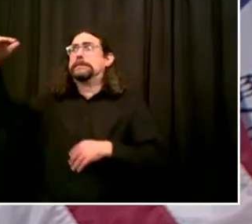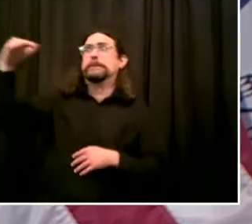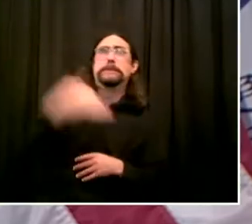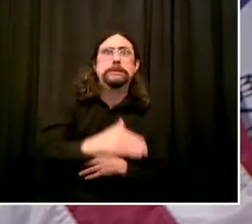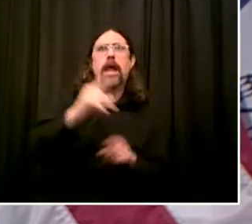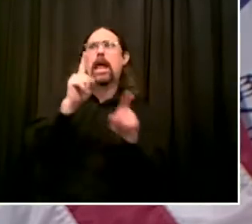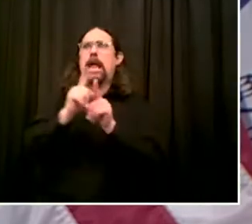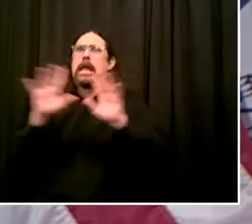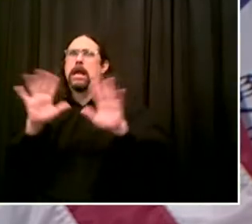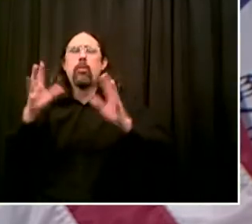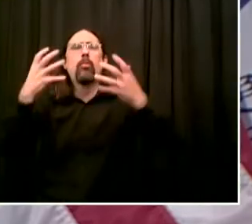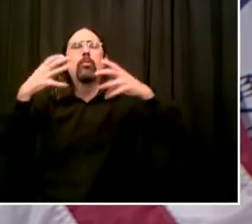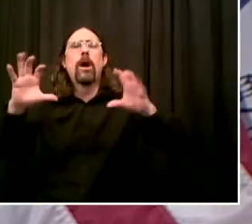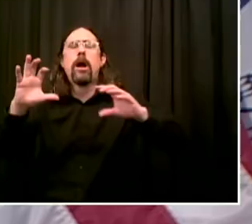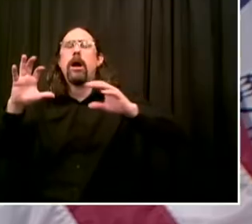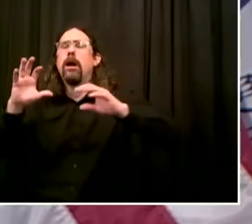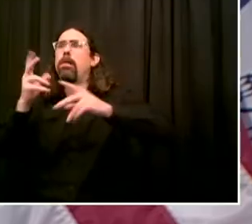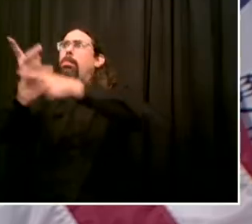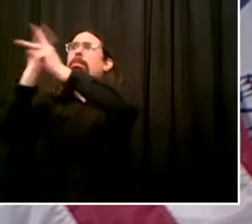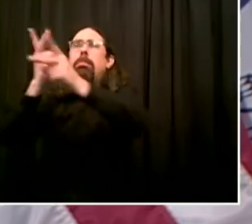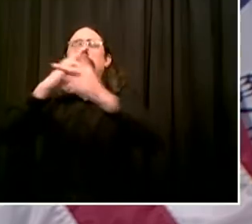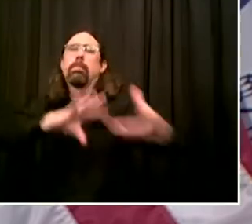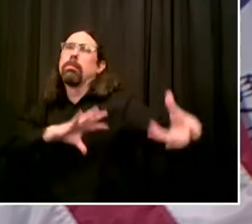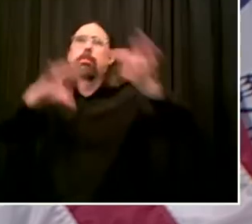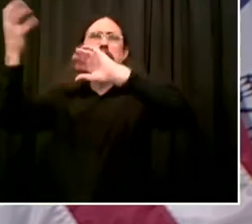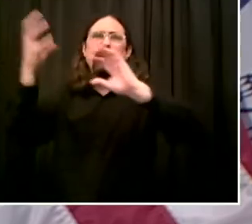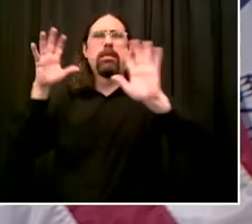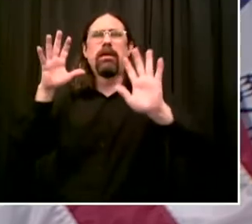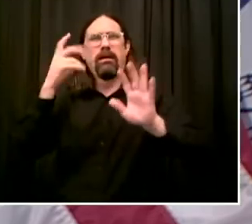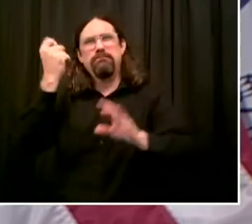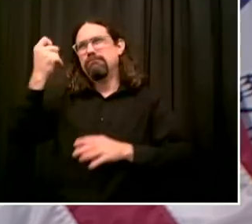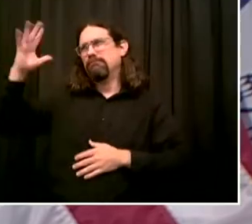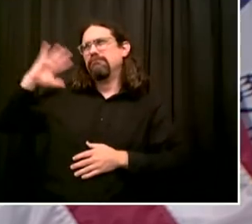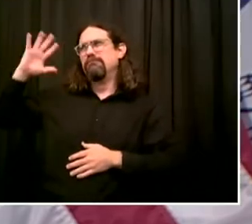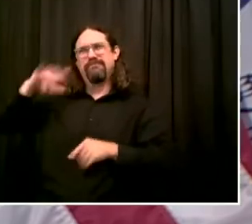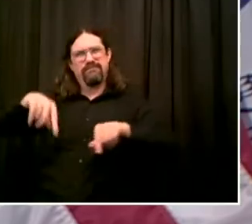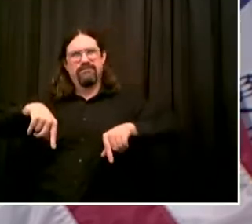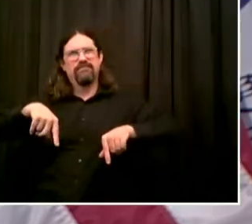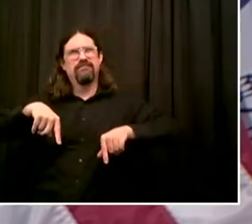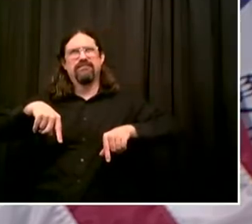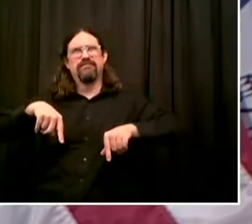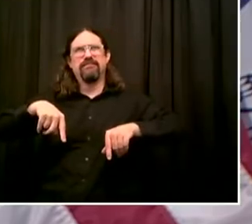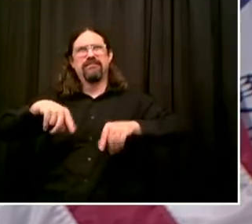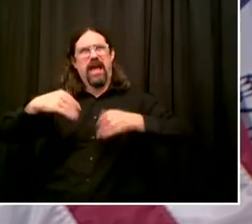ARE GOING TO KEEP WORKING ON IT BUT I AM UNFORTUNATELY